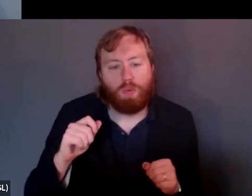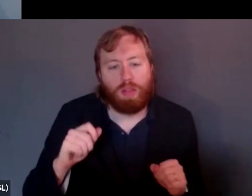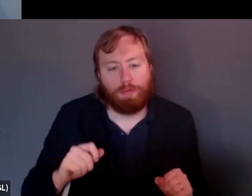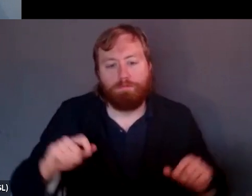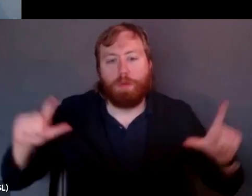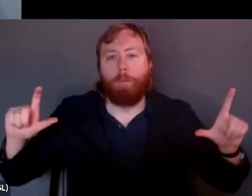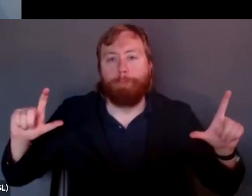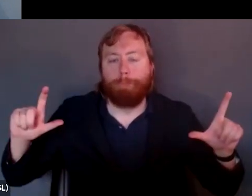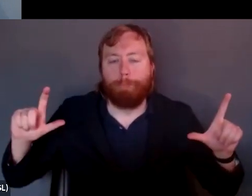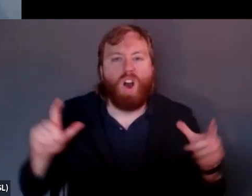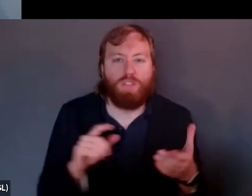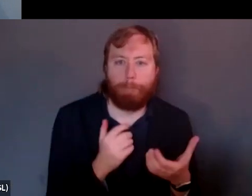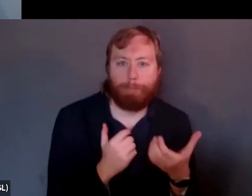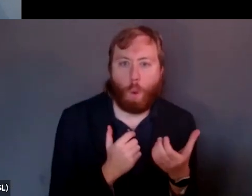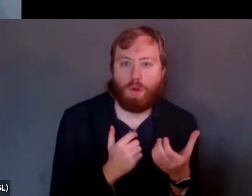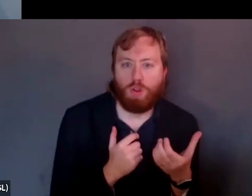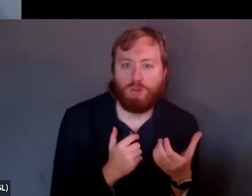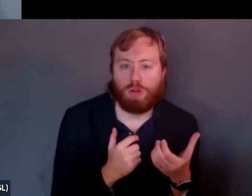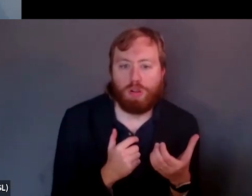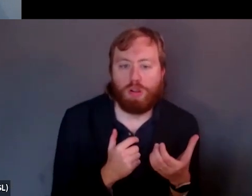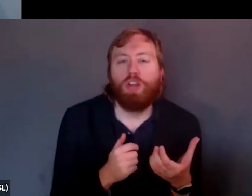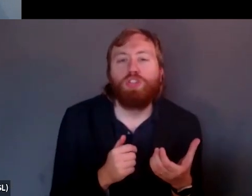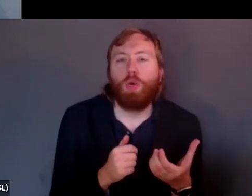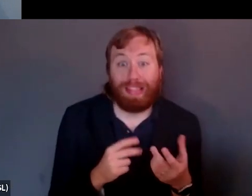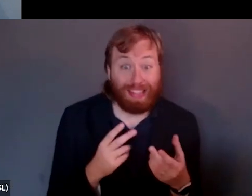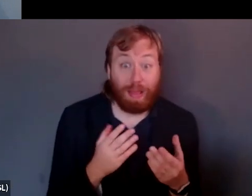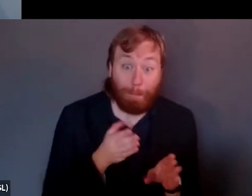that would keep it off the main visible content on the page.